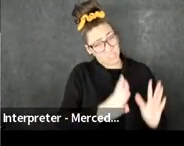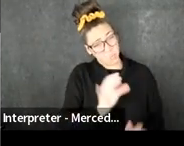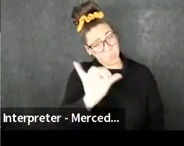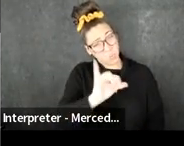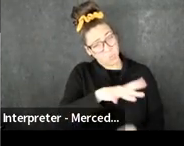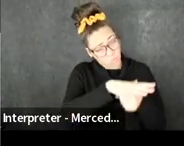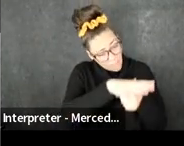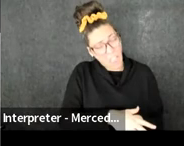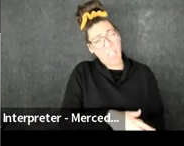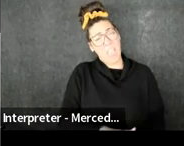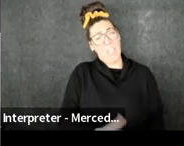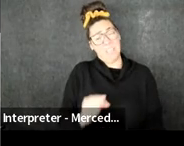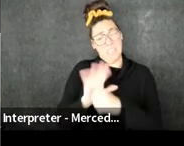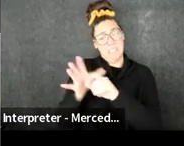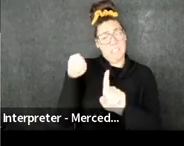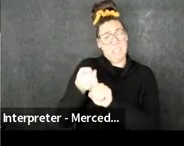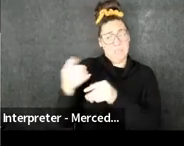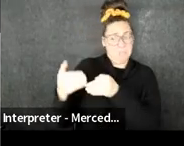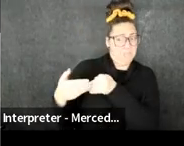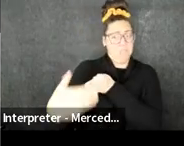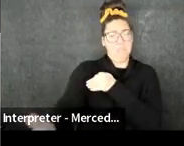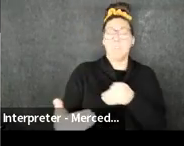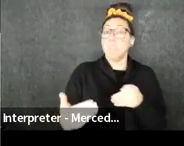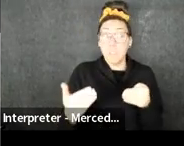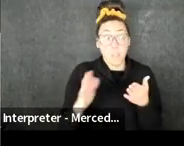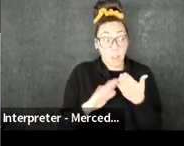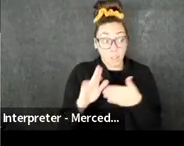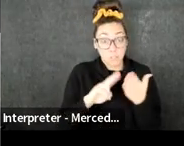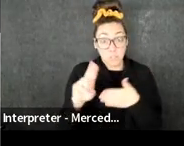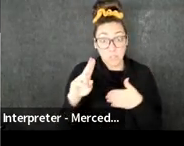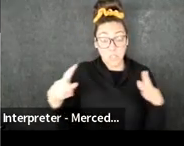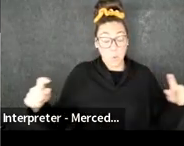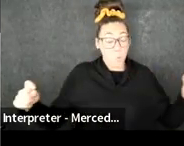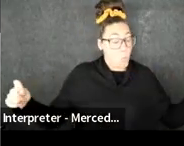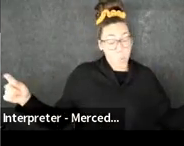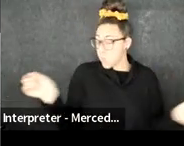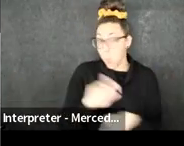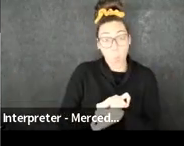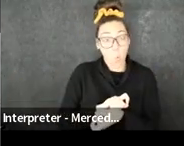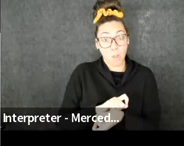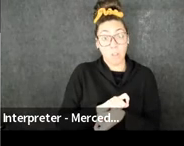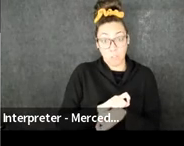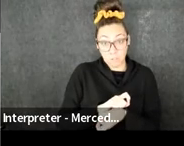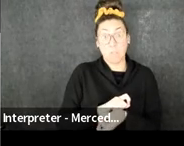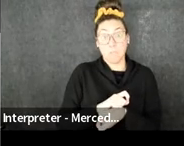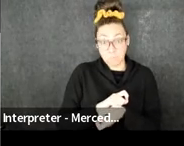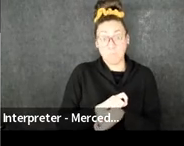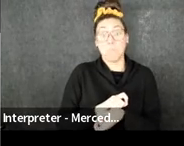Universities and colleges from all over the world unexpectedly changed the learning setting from over 14 million college students in response to the spread of COVID